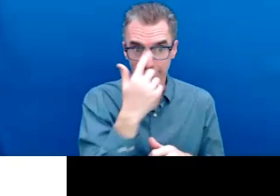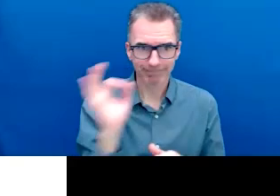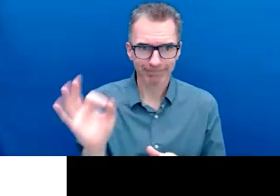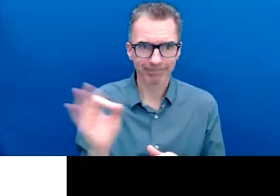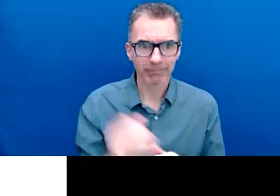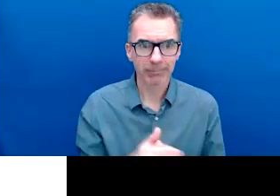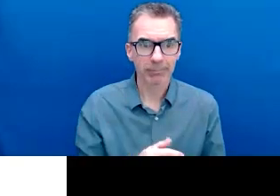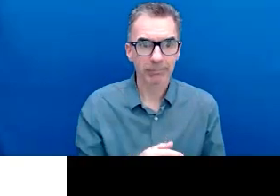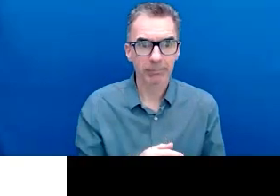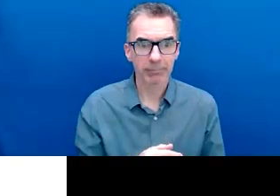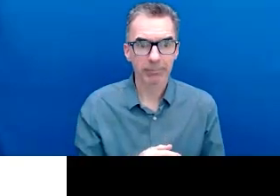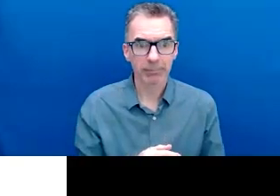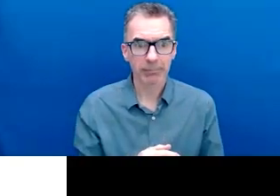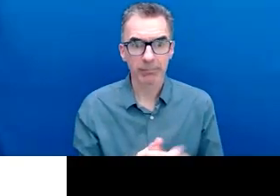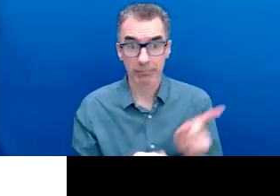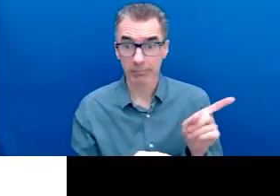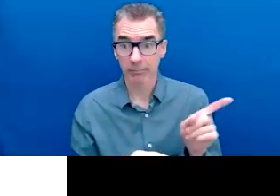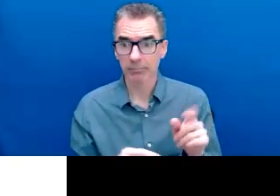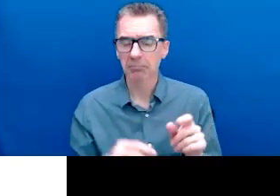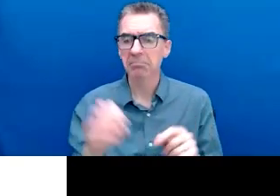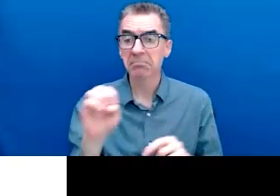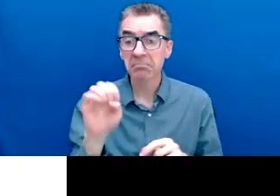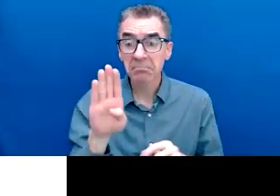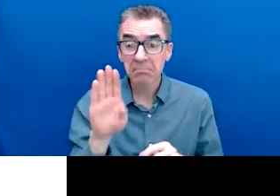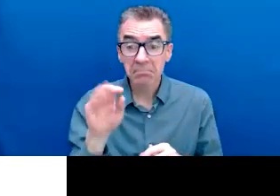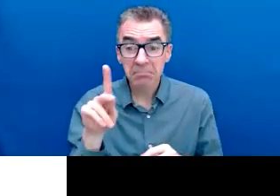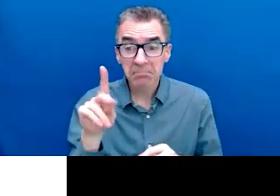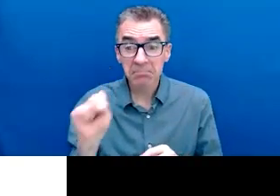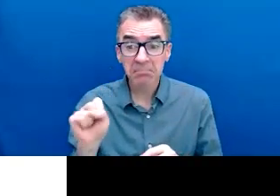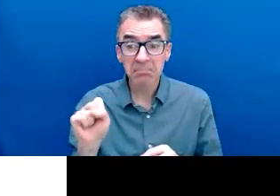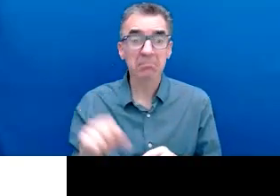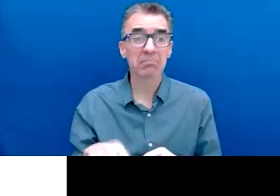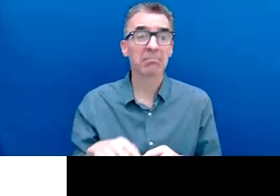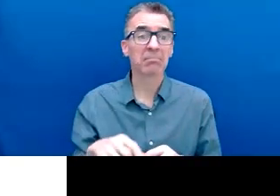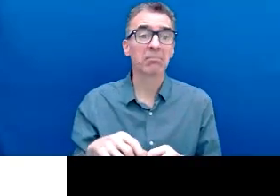And so you can look for lots of ebooks, filter by date.